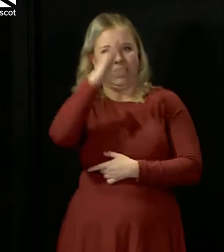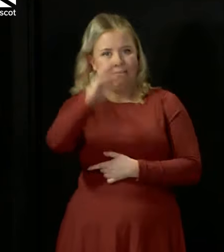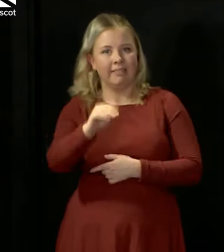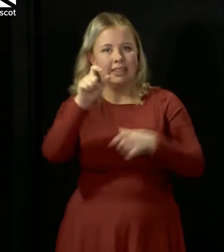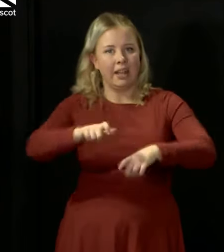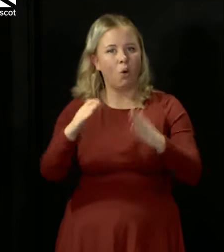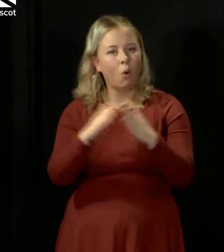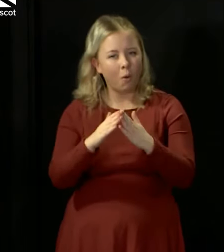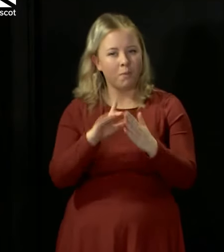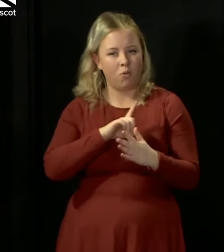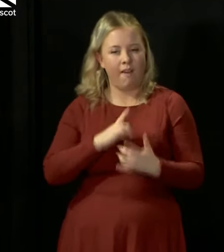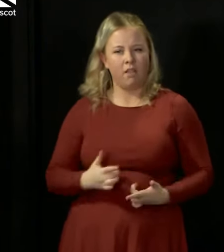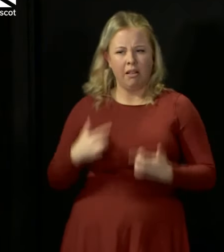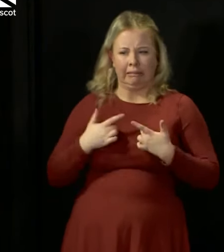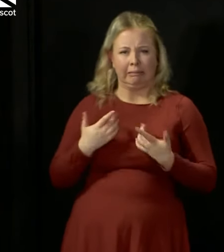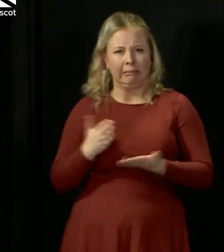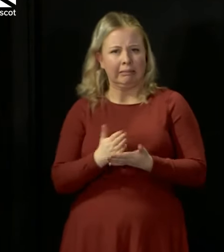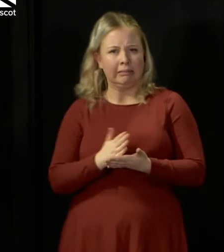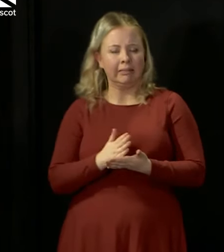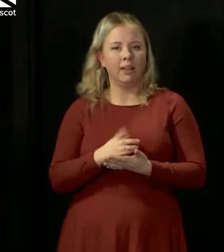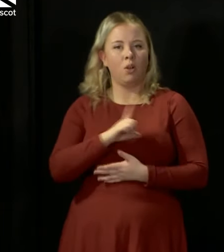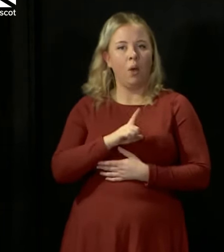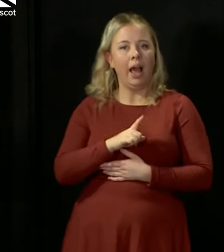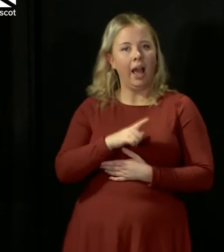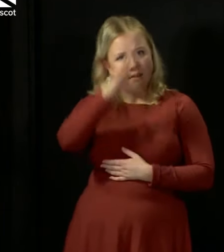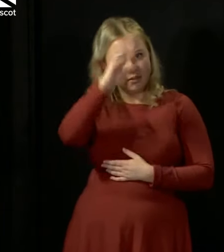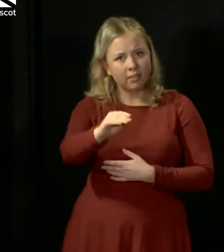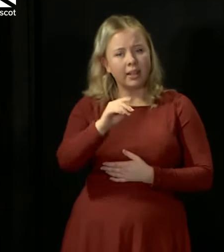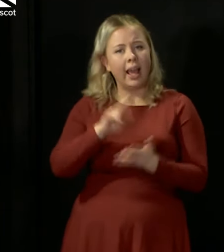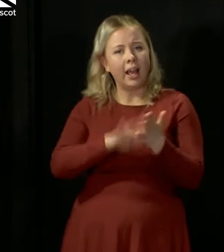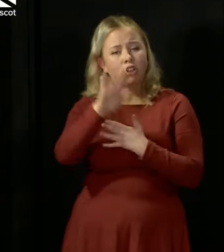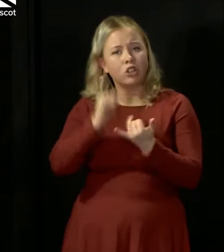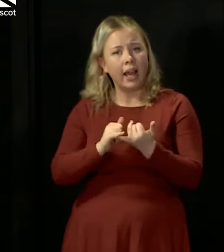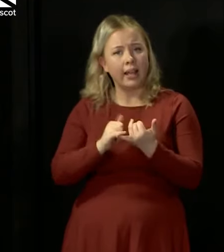we are putting so much emphasis, of course, on this message that the NHS remains open